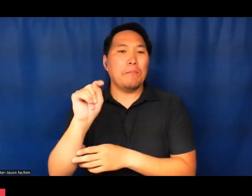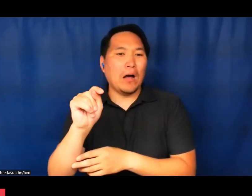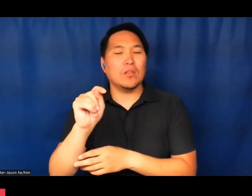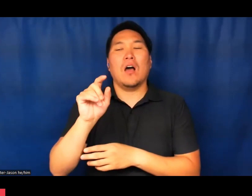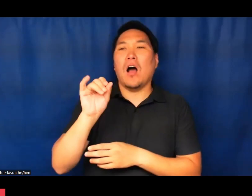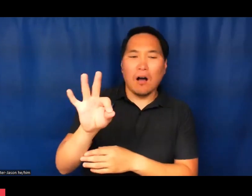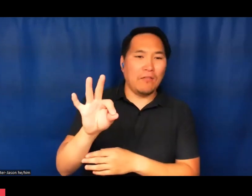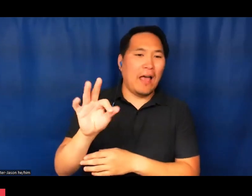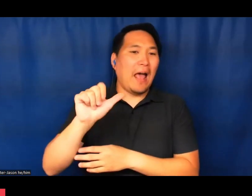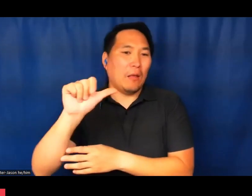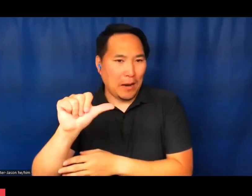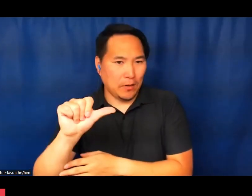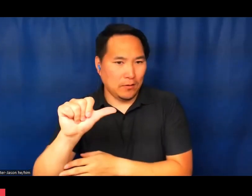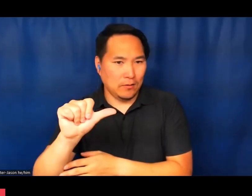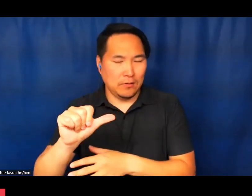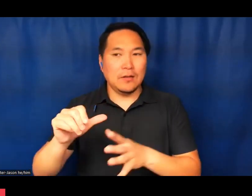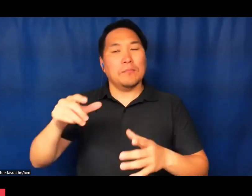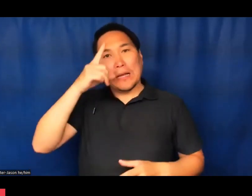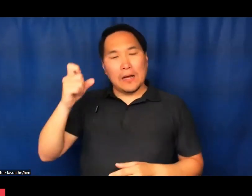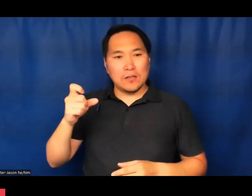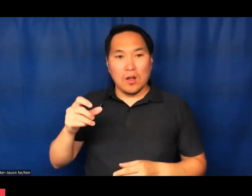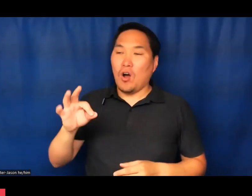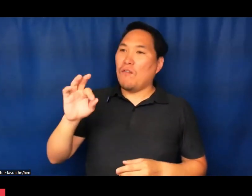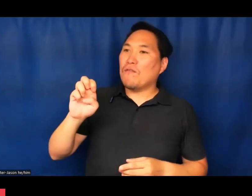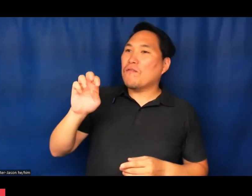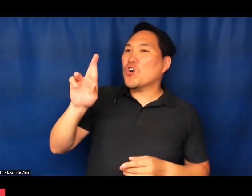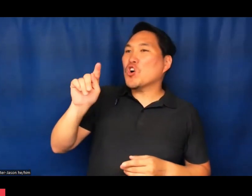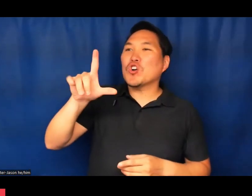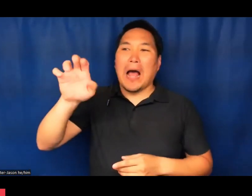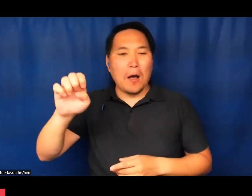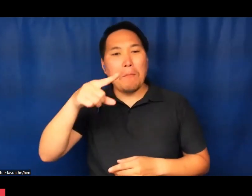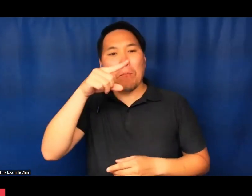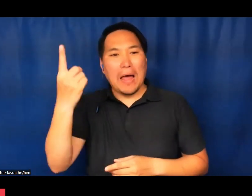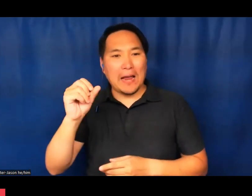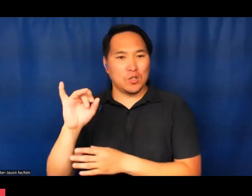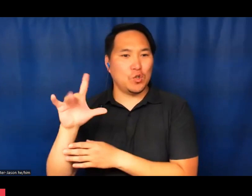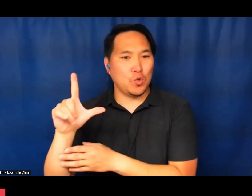It's called that because of fertile Black soil in that part of the state.